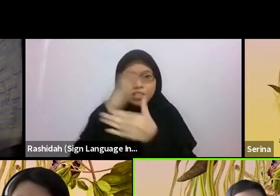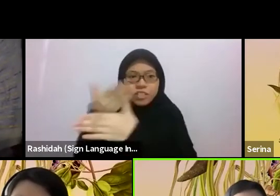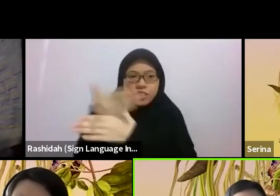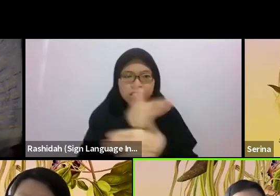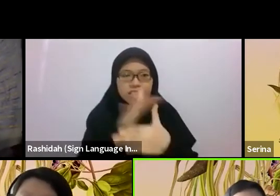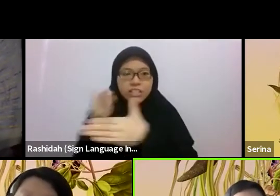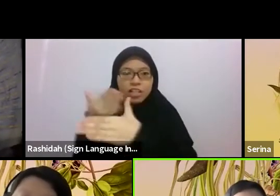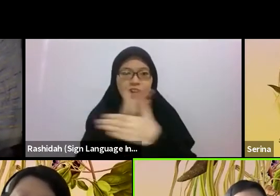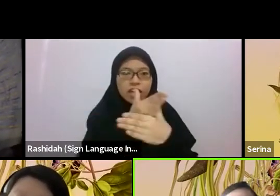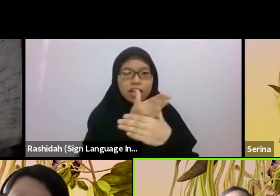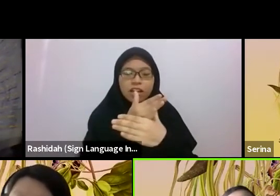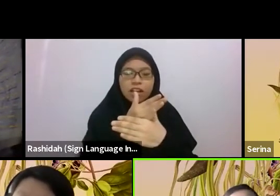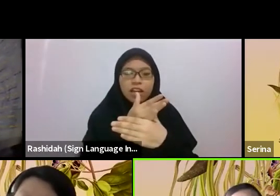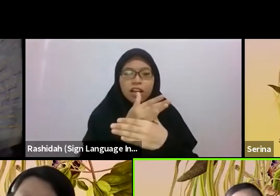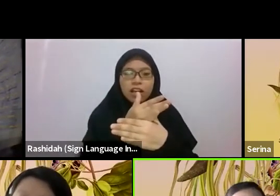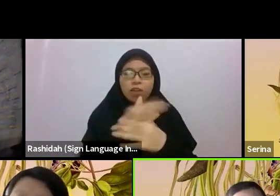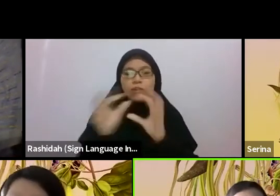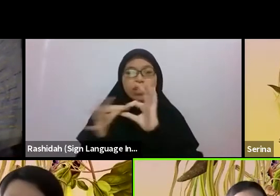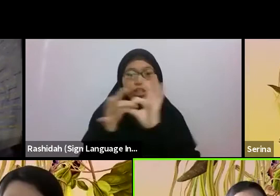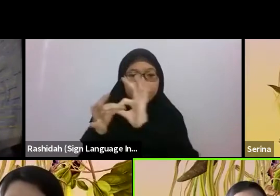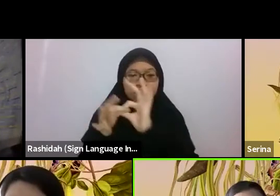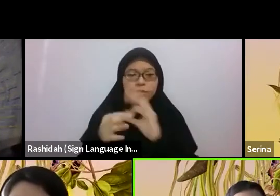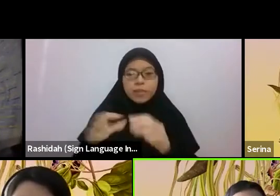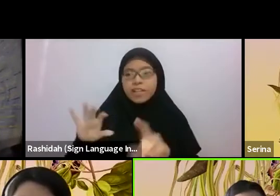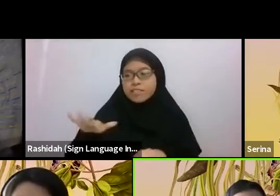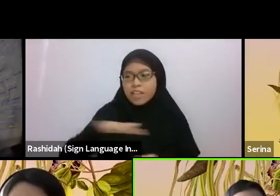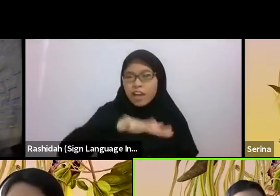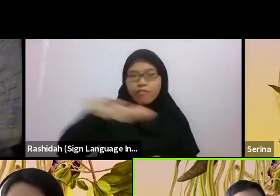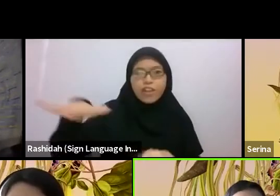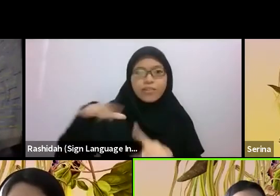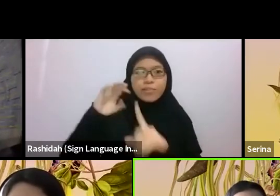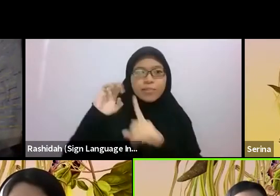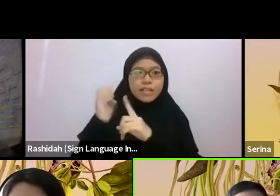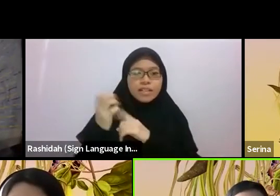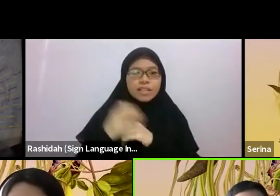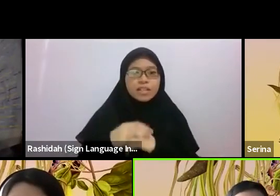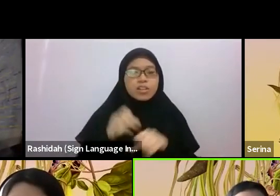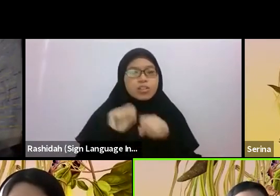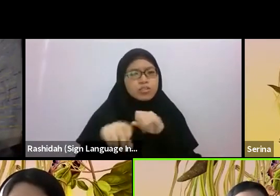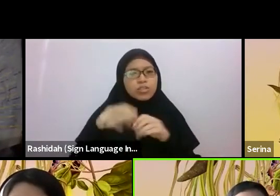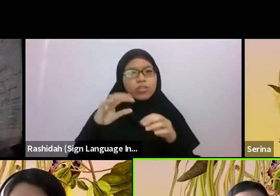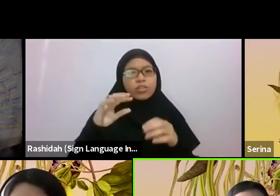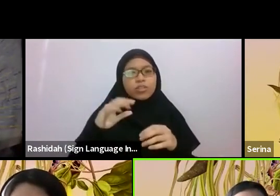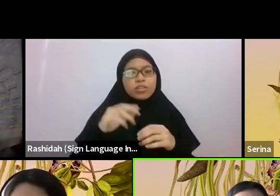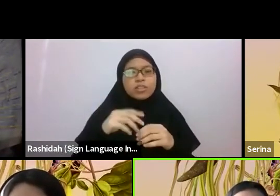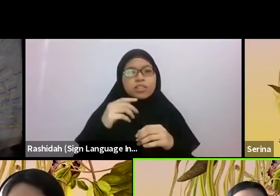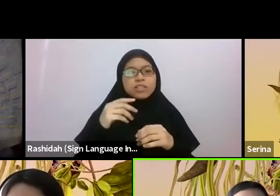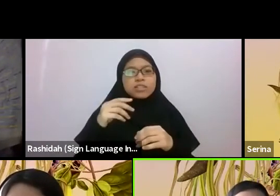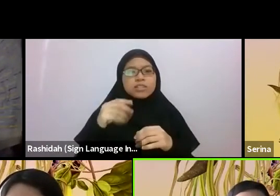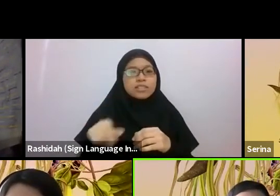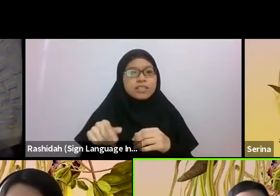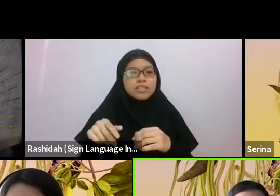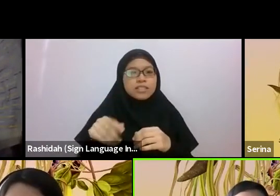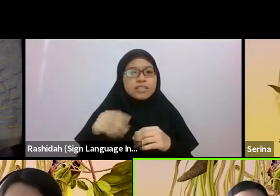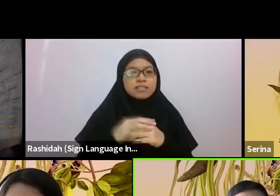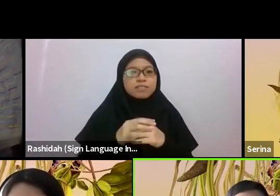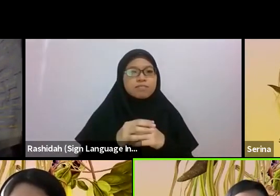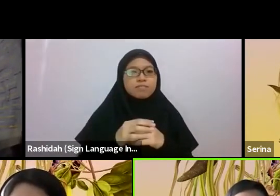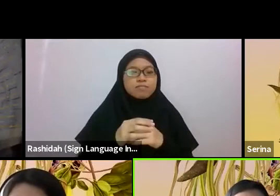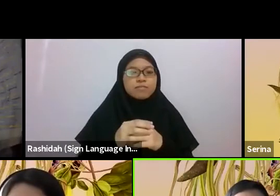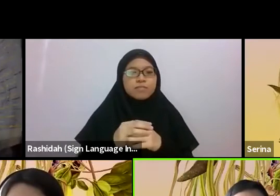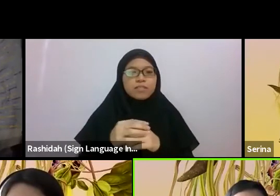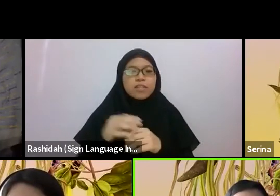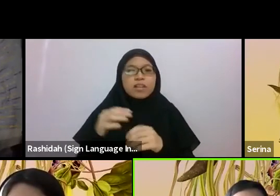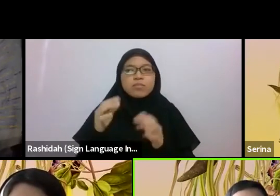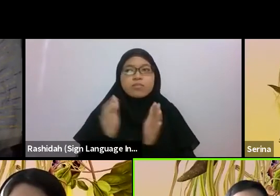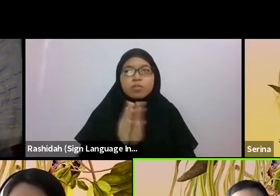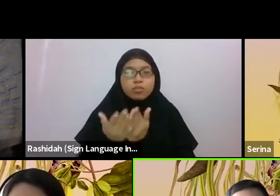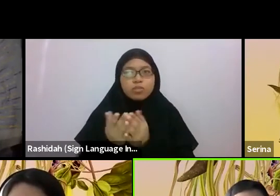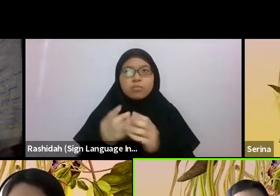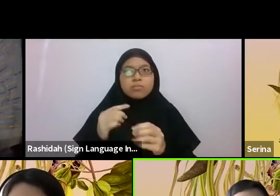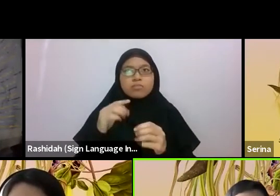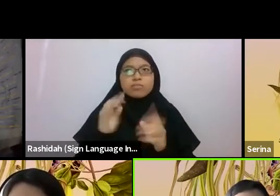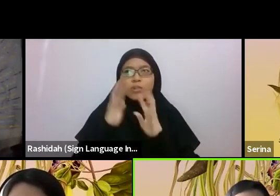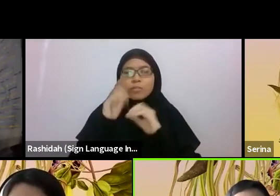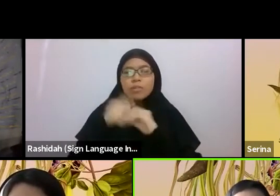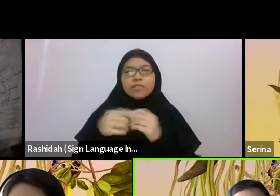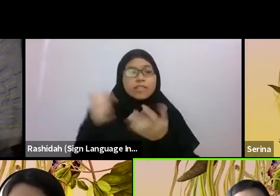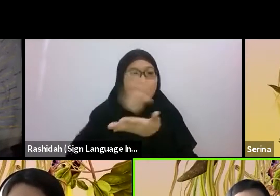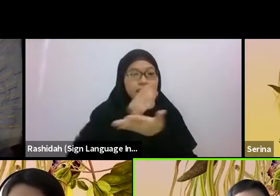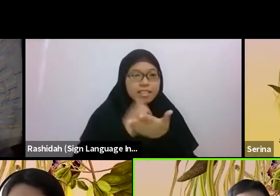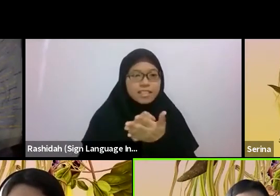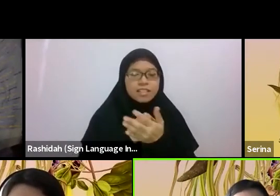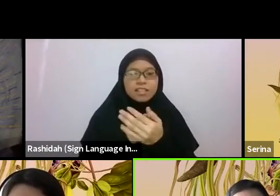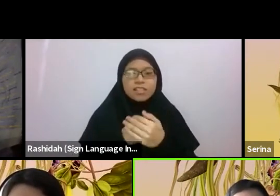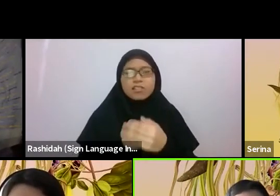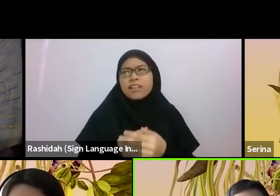That’s what Making Kin attempts to do as well in the essays. It is a way of recollecting and reviving certain silent, forgotten histories, and stories, and narratives.